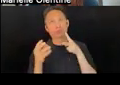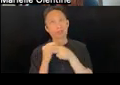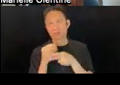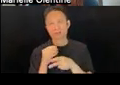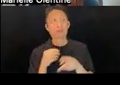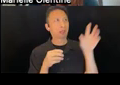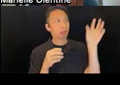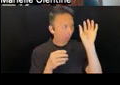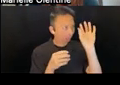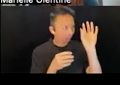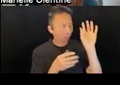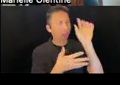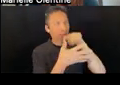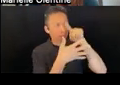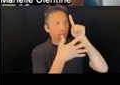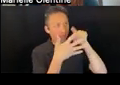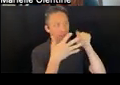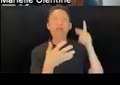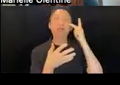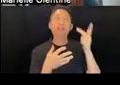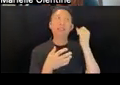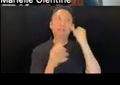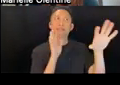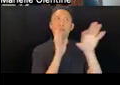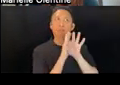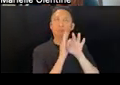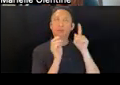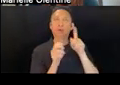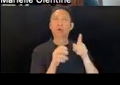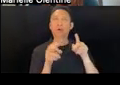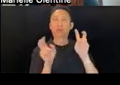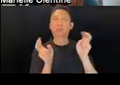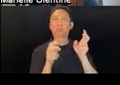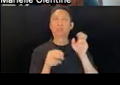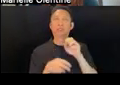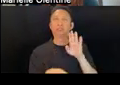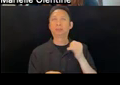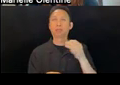Marielle identified FOR SAMA is more on the nose, more conventional comp that they chose for "Three